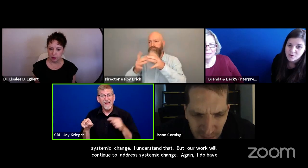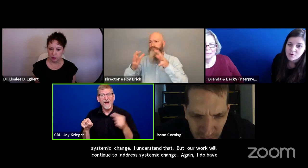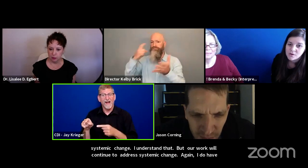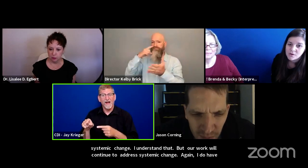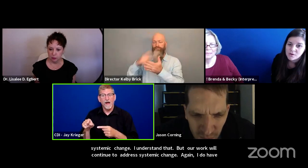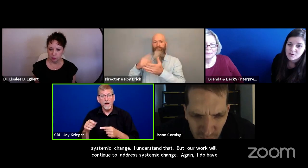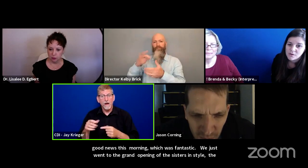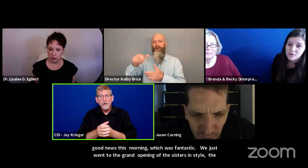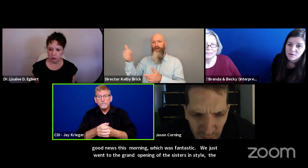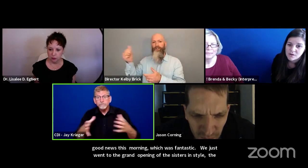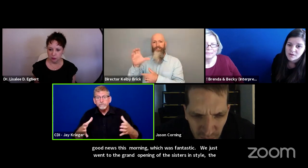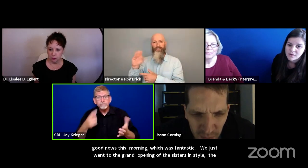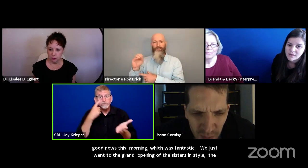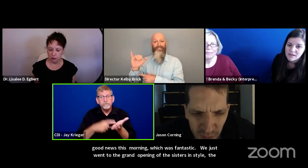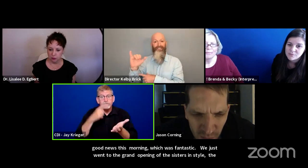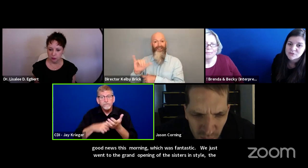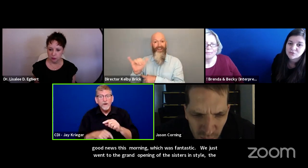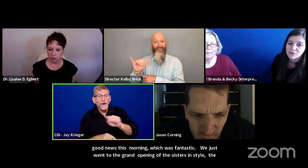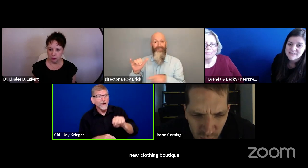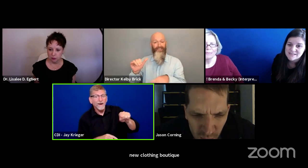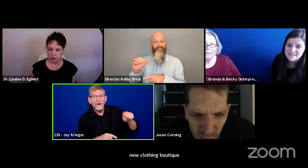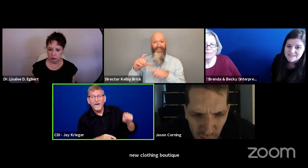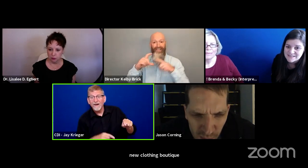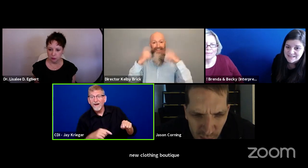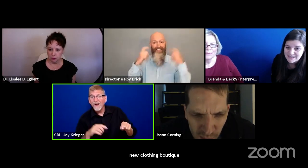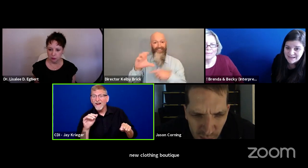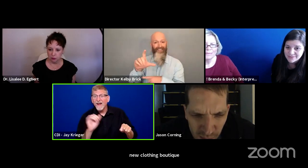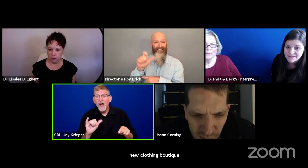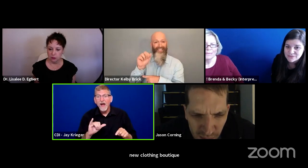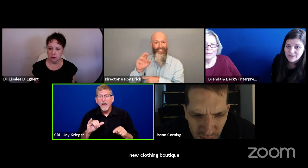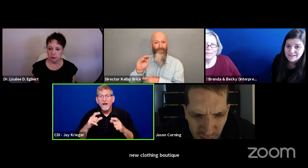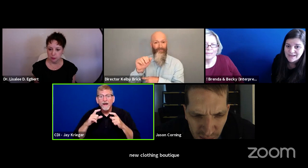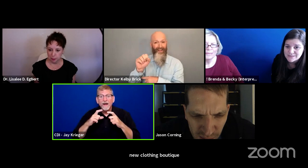Maryland. It was great to see this recognized.